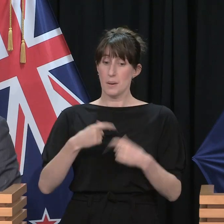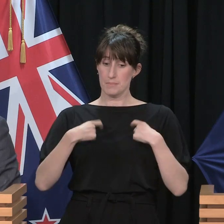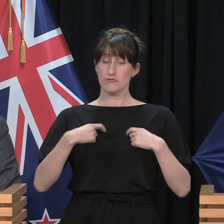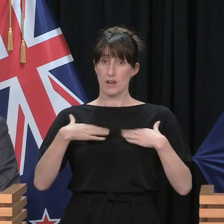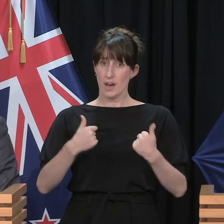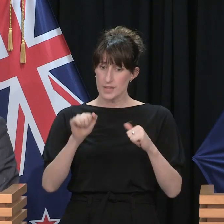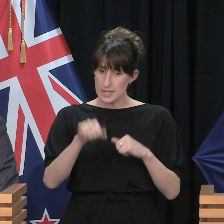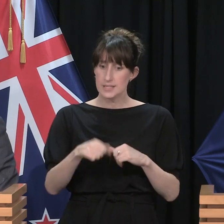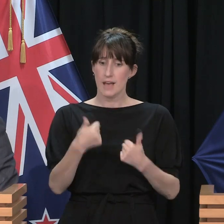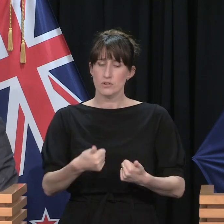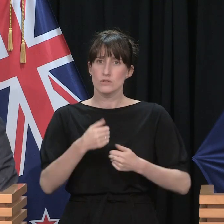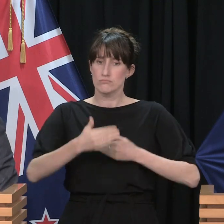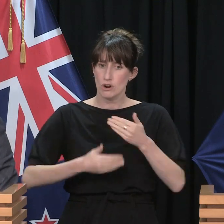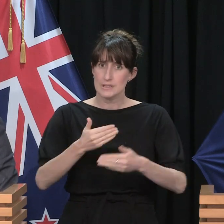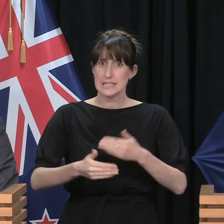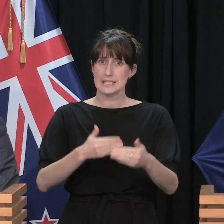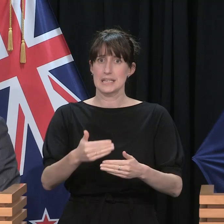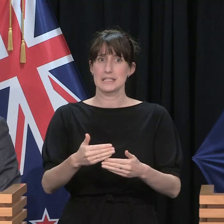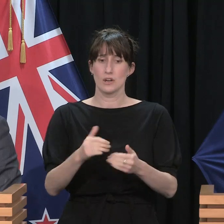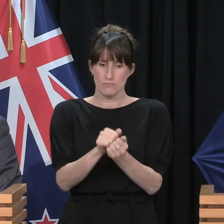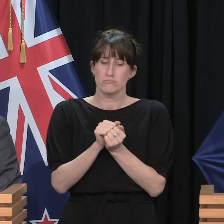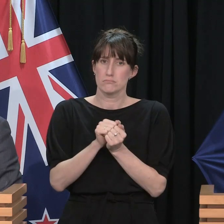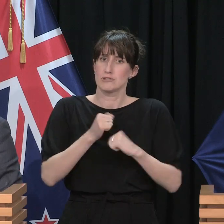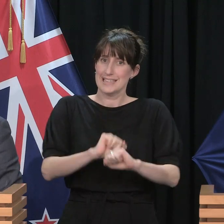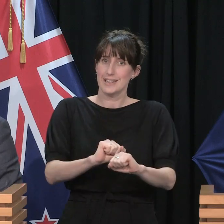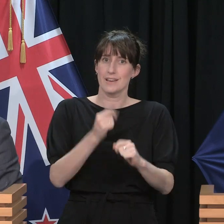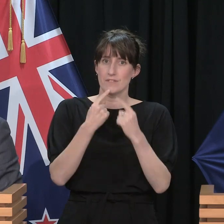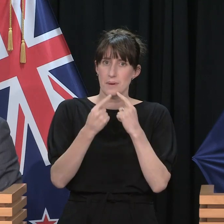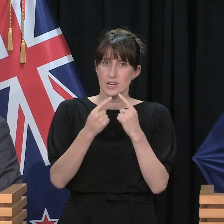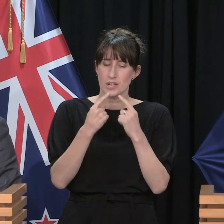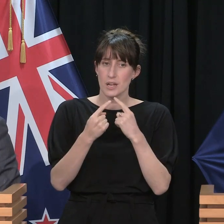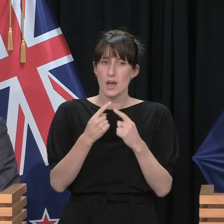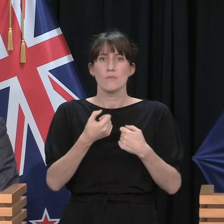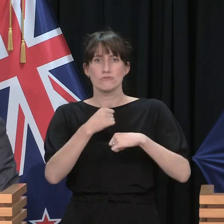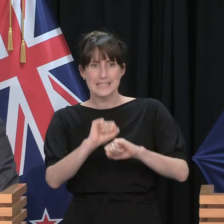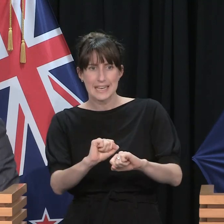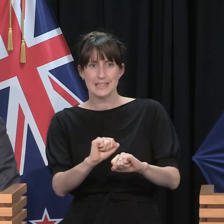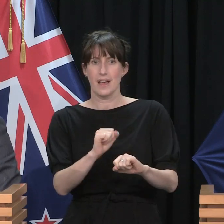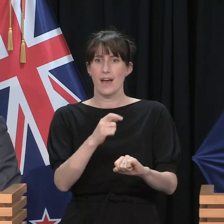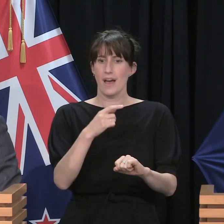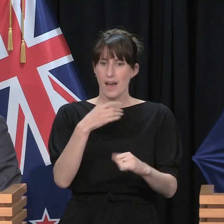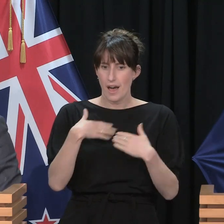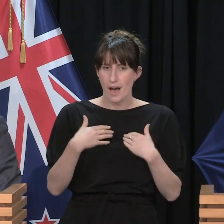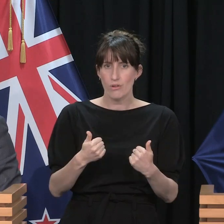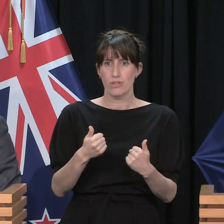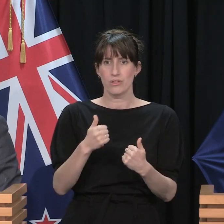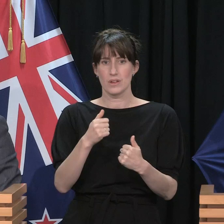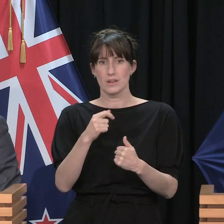take precautions and have processes in place to safeguard the information. Those processes were motivated by the need to protect